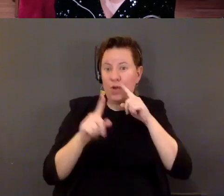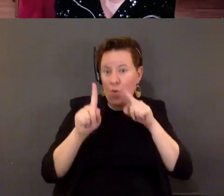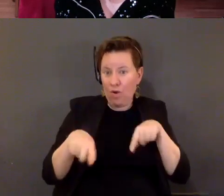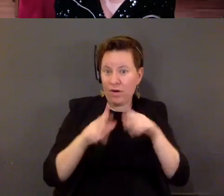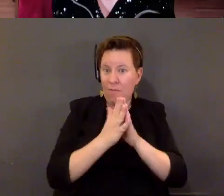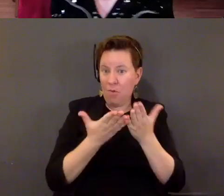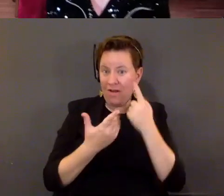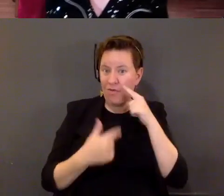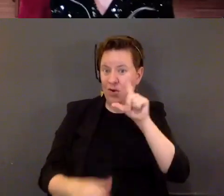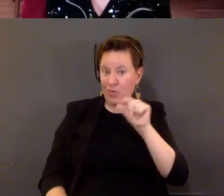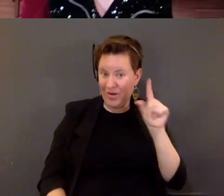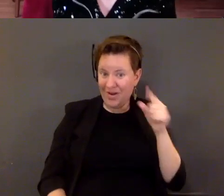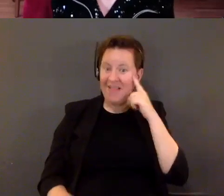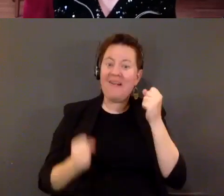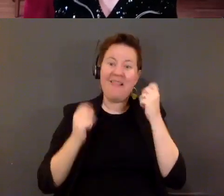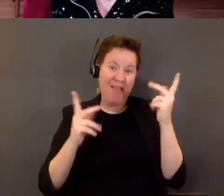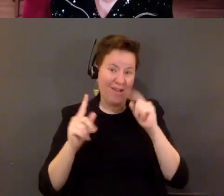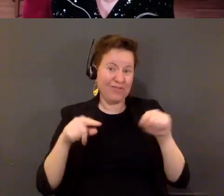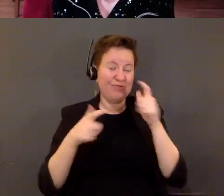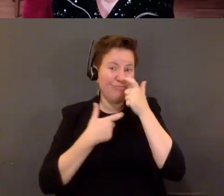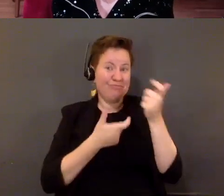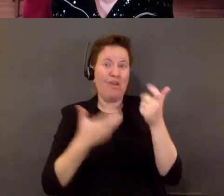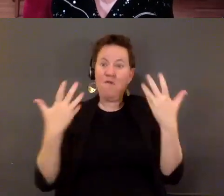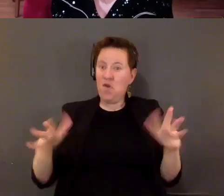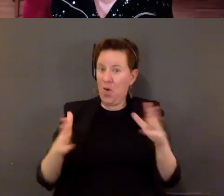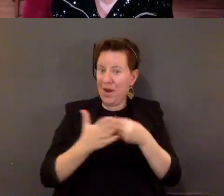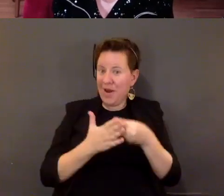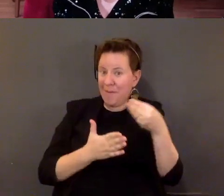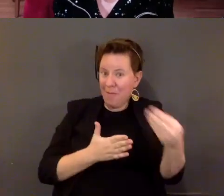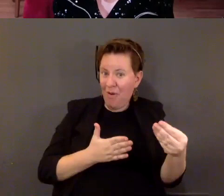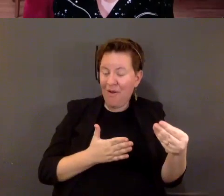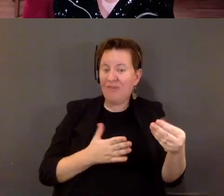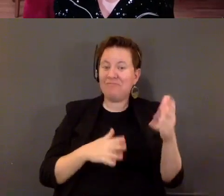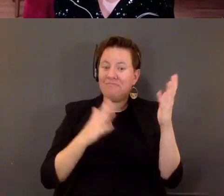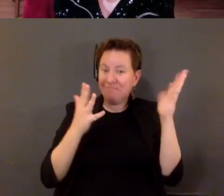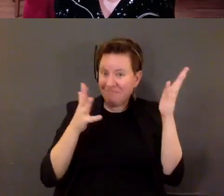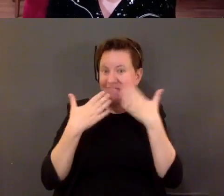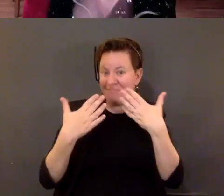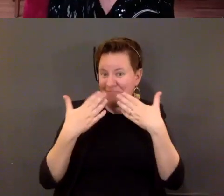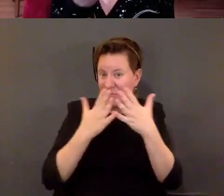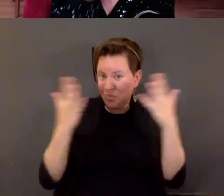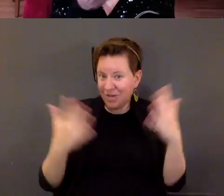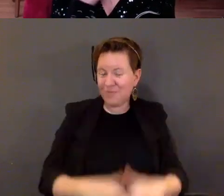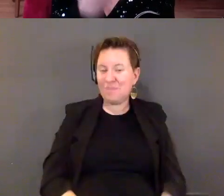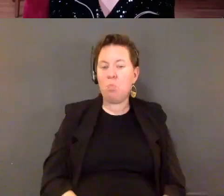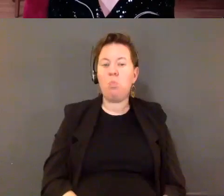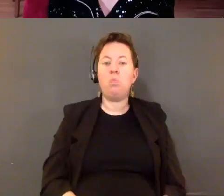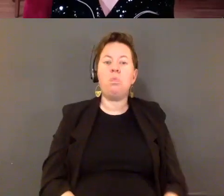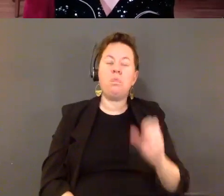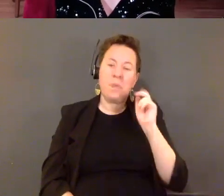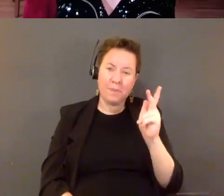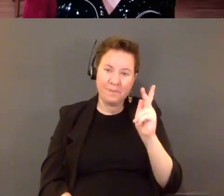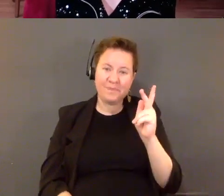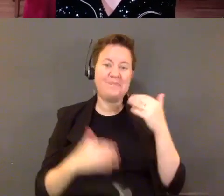a lot of you watching have already purchased the book so thank you so much! Okay on to the event